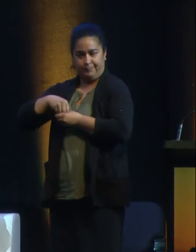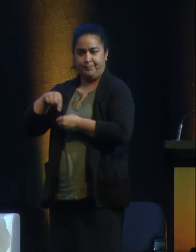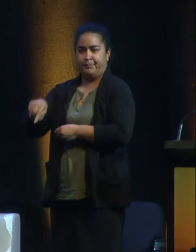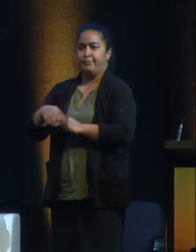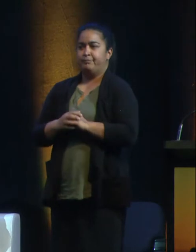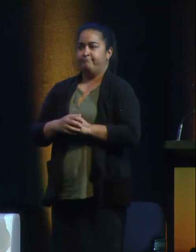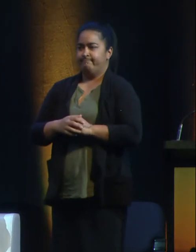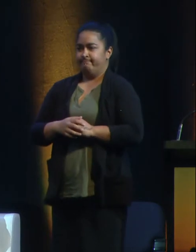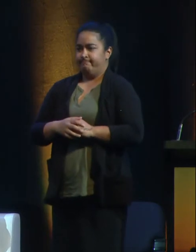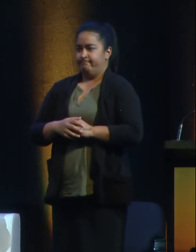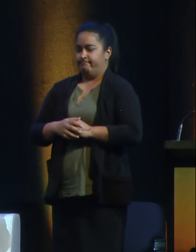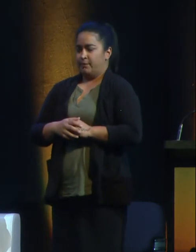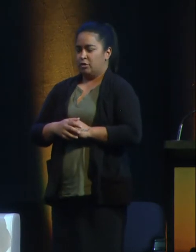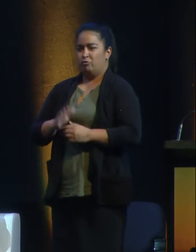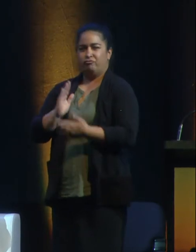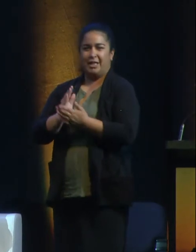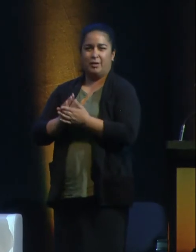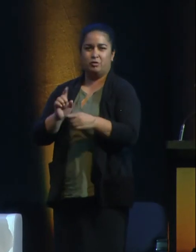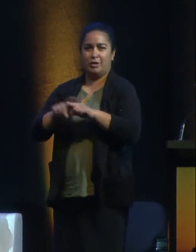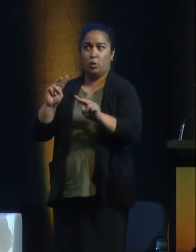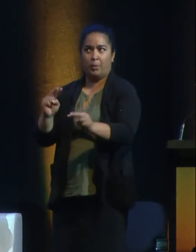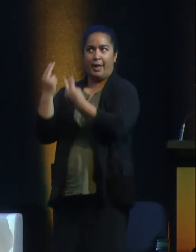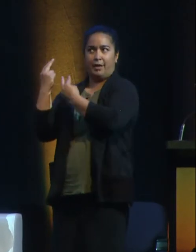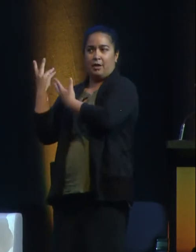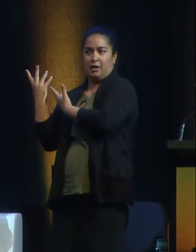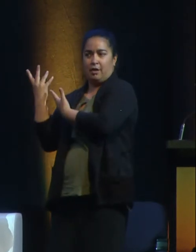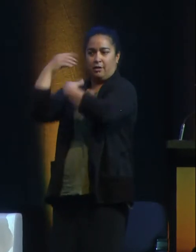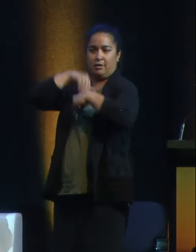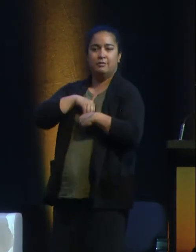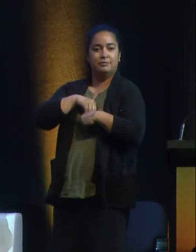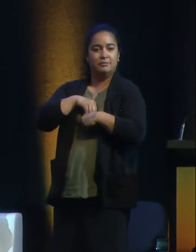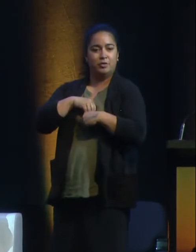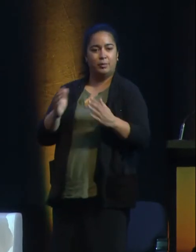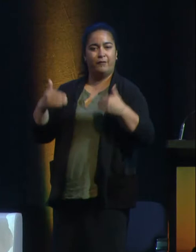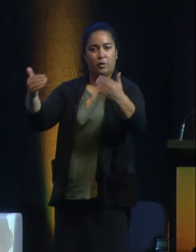here is almost looking back to go forward in terms of papakāinga, cohousing, you know